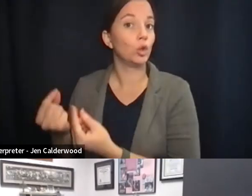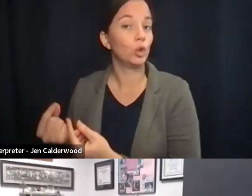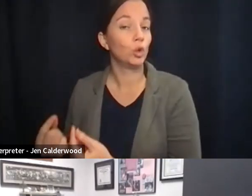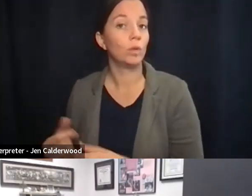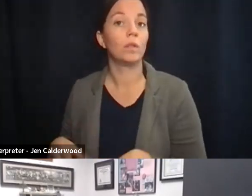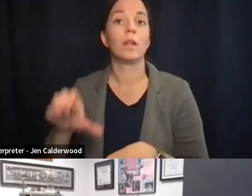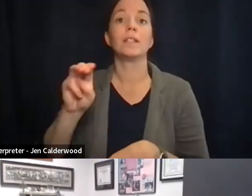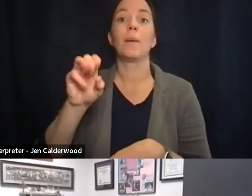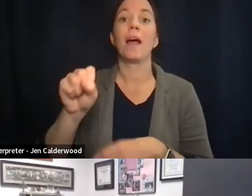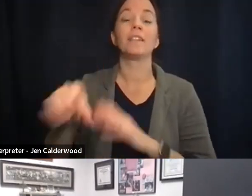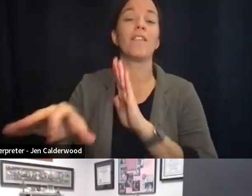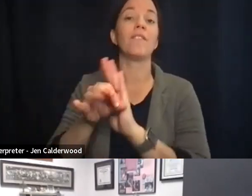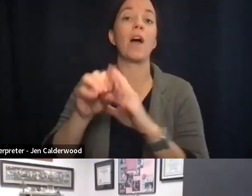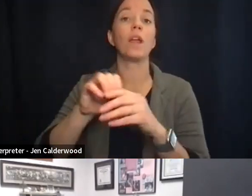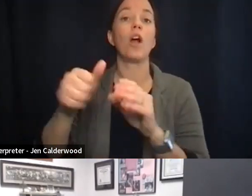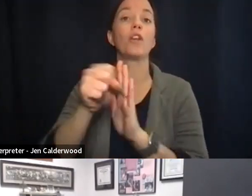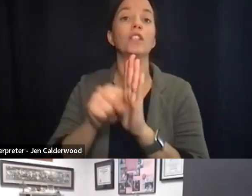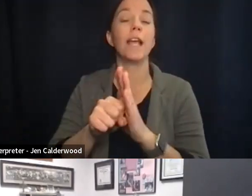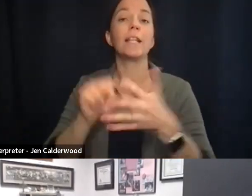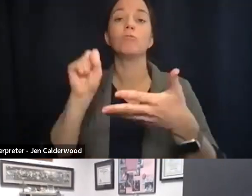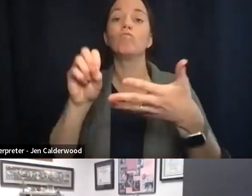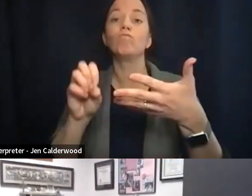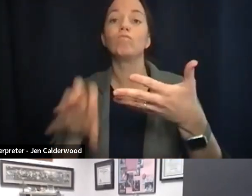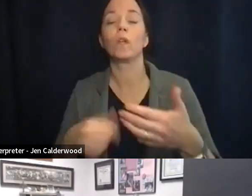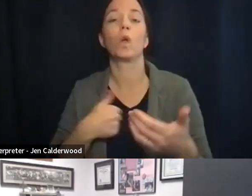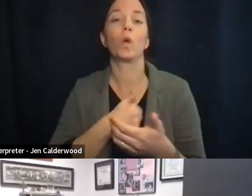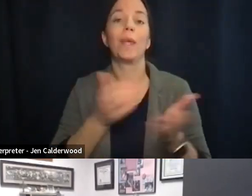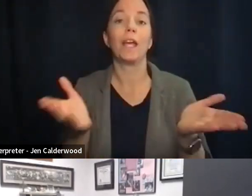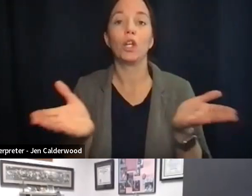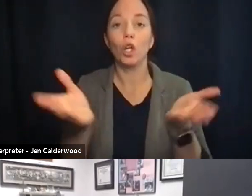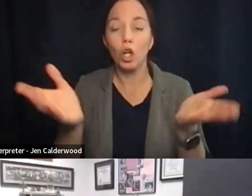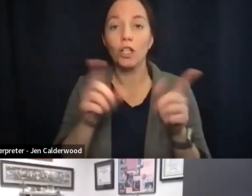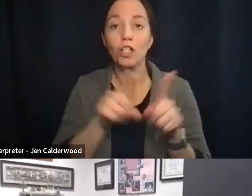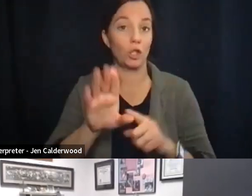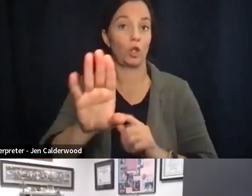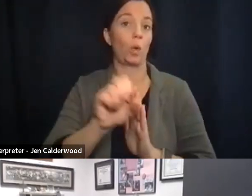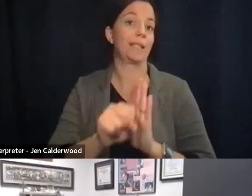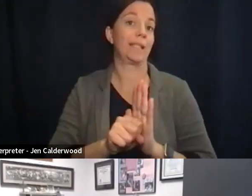But they came in and they told us here's what is happened in other states. In other states. Here is what Cms. Has found in those other States. Here is what CMS has found in those those other states.